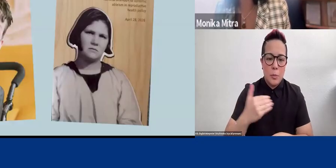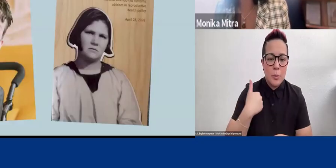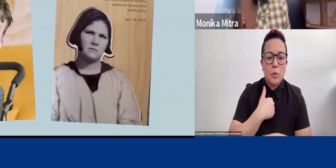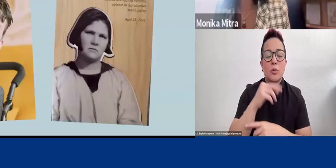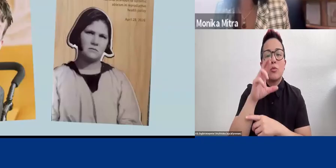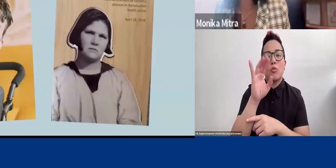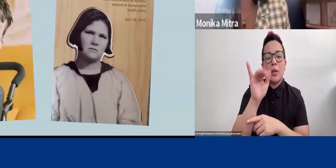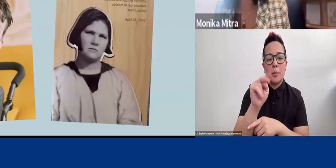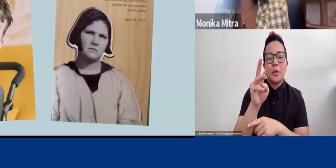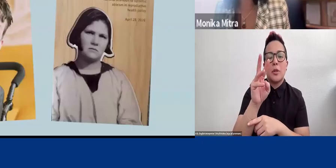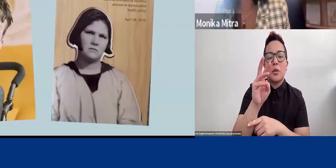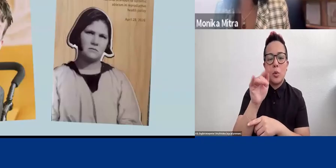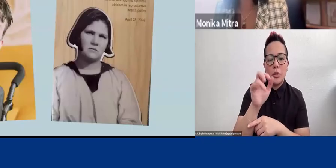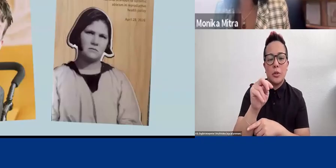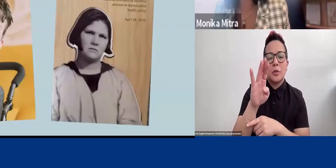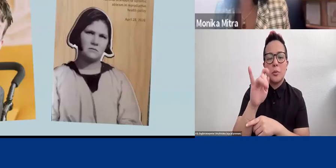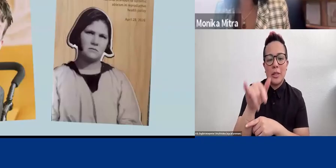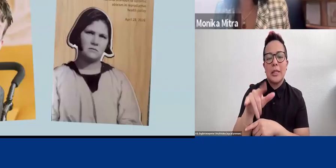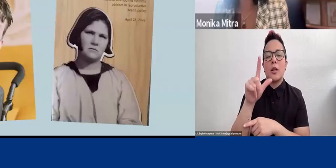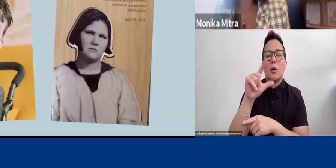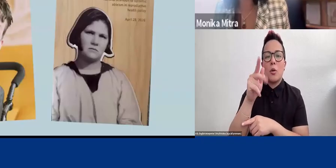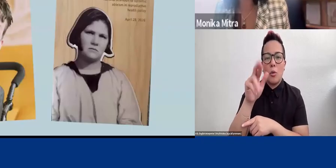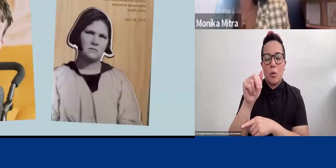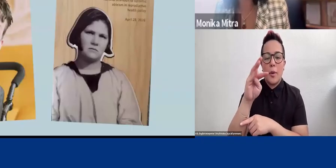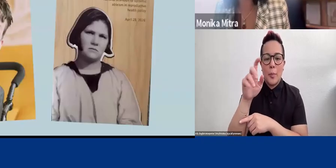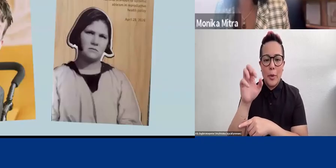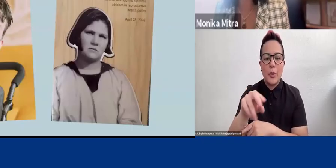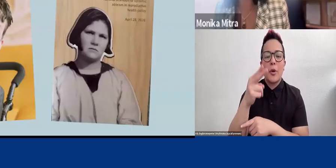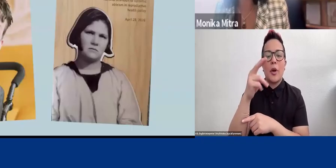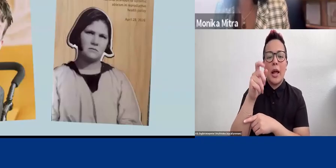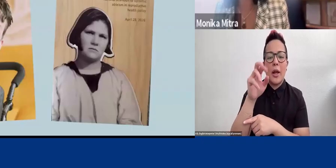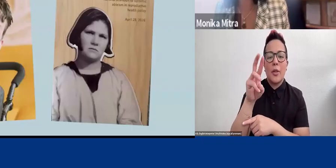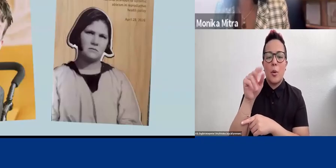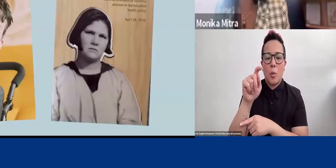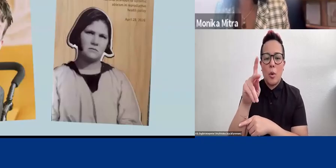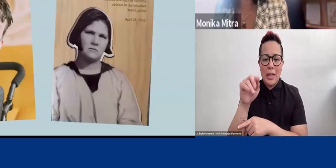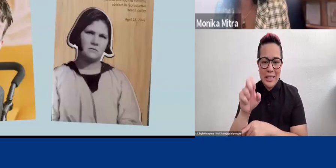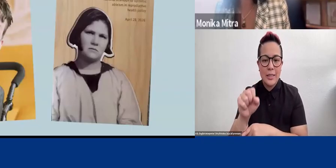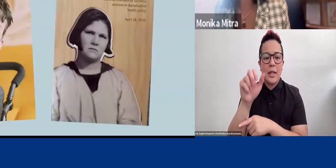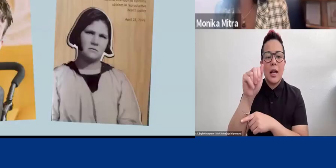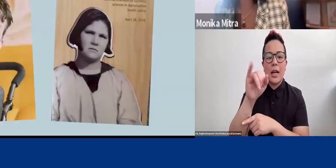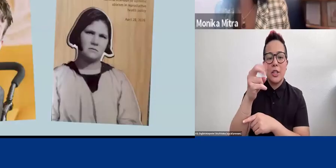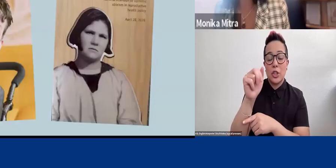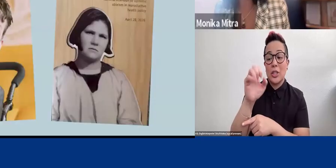Morénike Giwa Onaiwu, Ayesha Elaine Lewis, and Ashira Greenberg. for their thoughtful